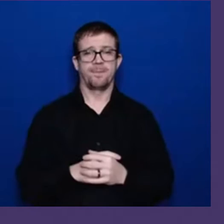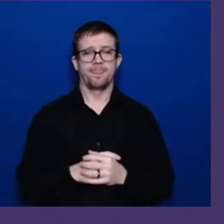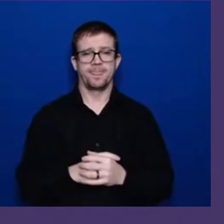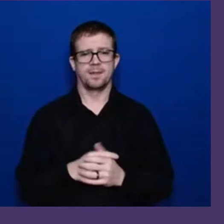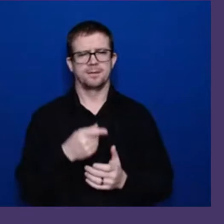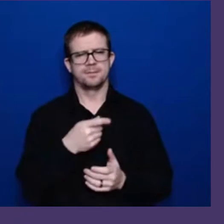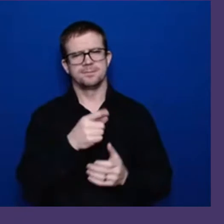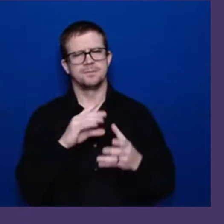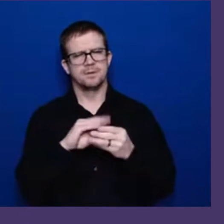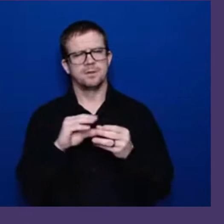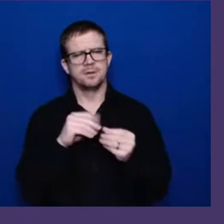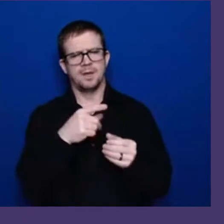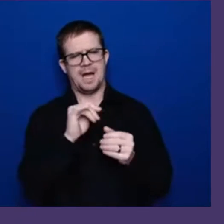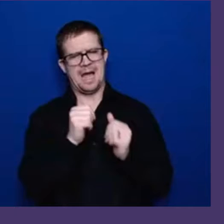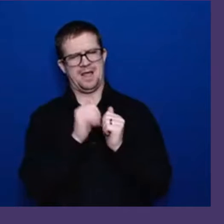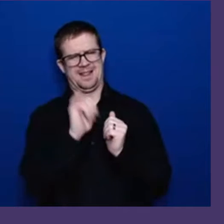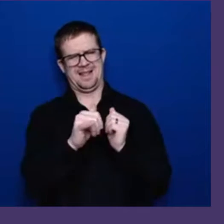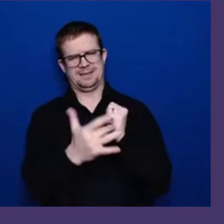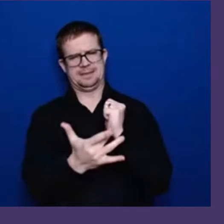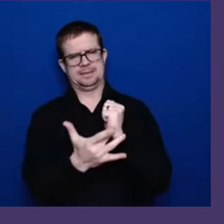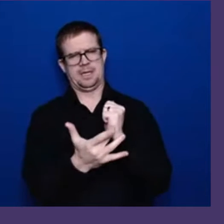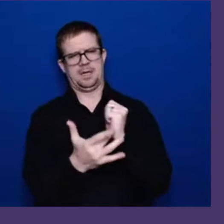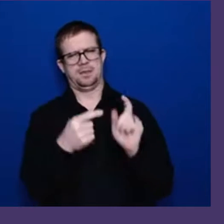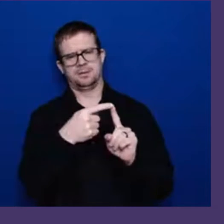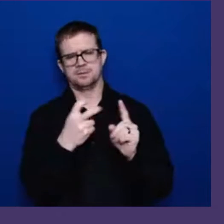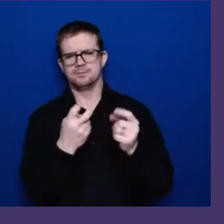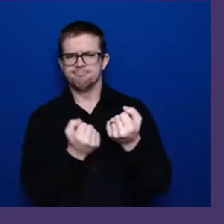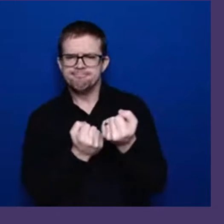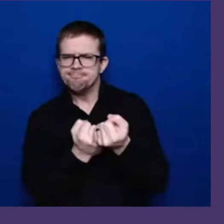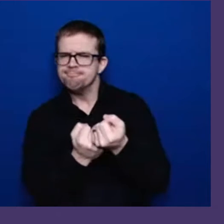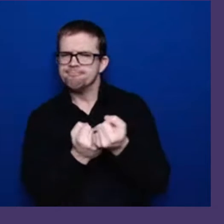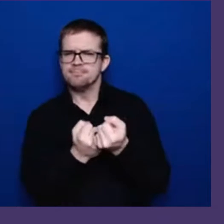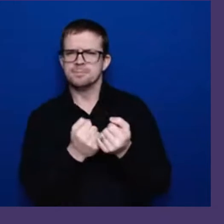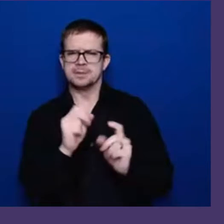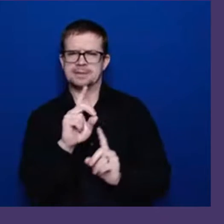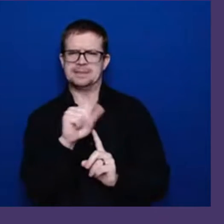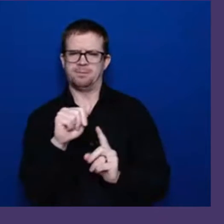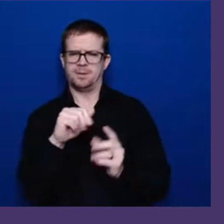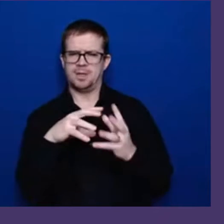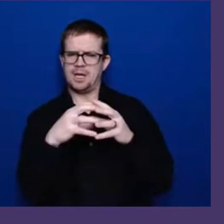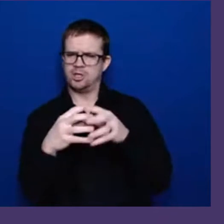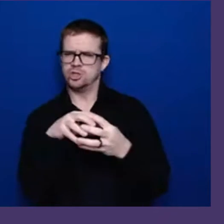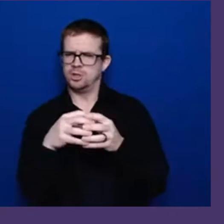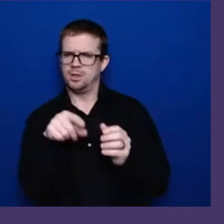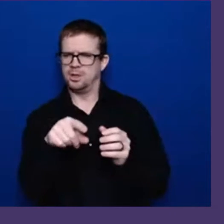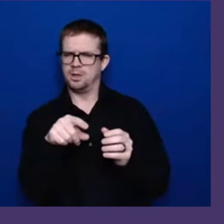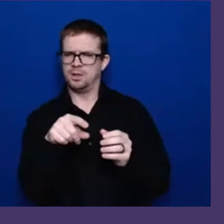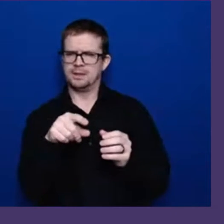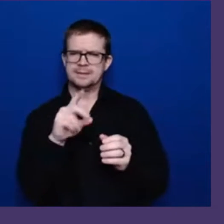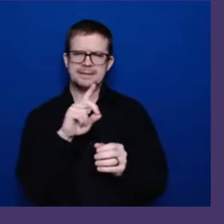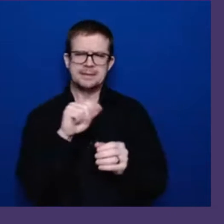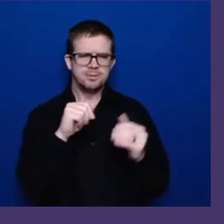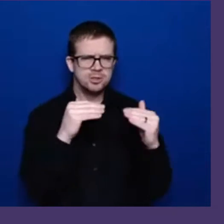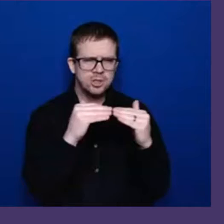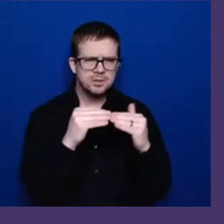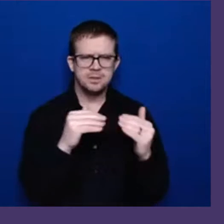in supporting disability intersectionality, disability justice movements, racial justice movements.